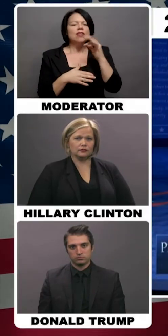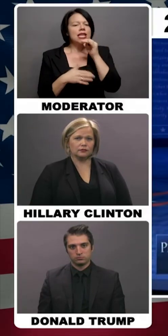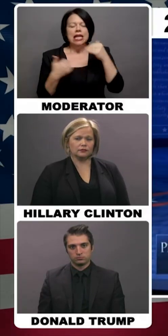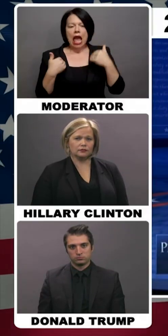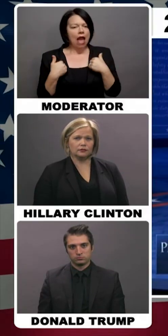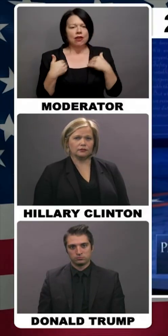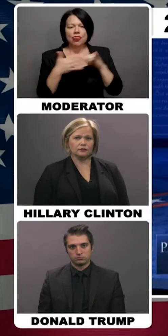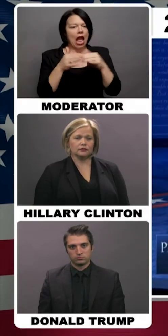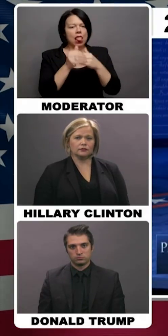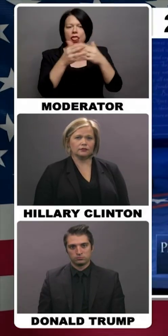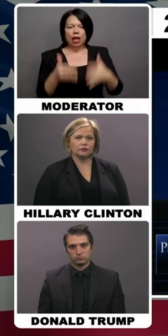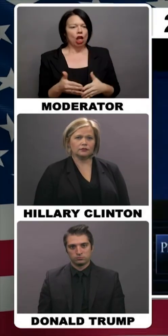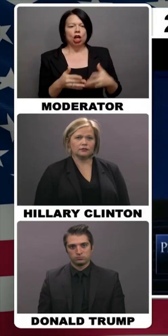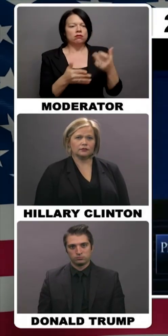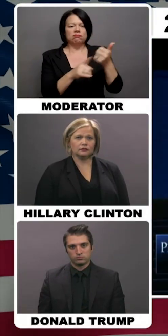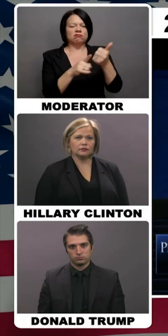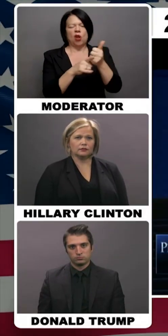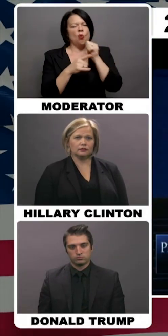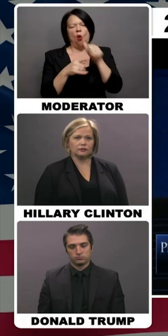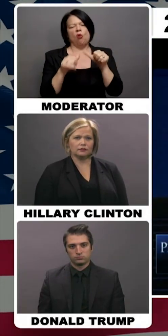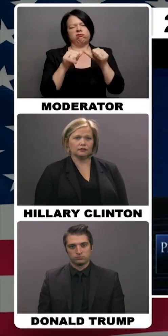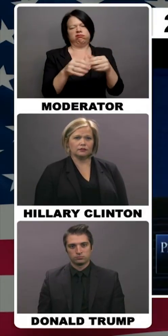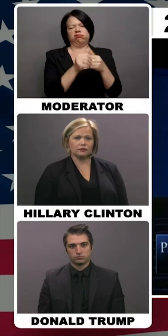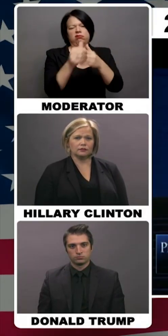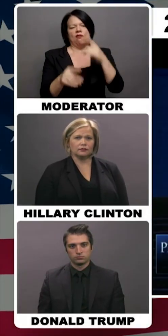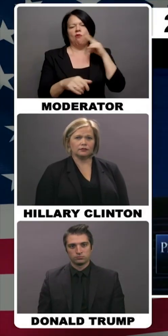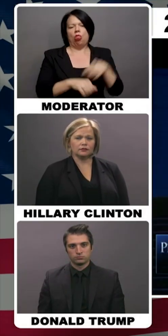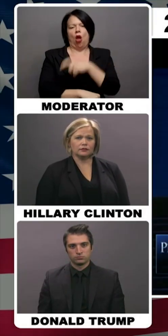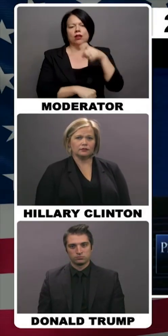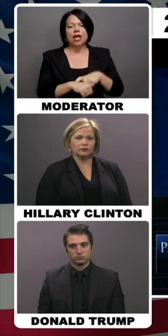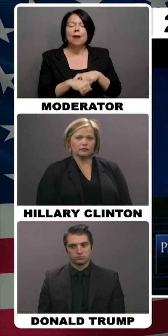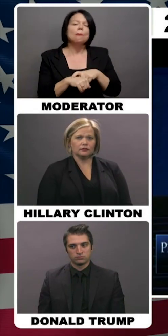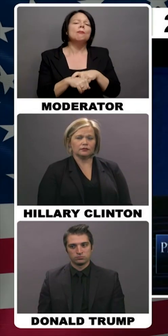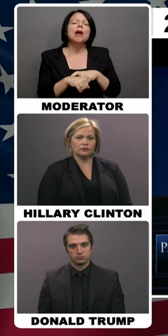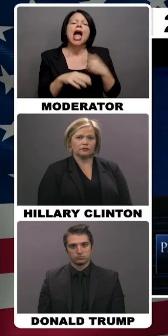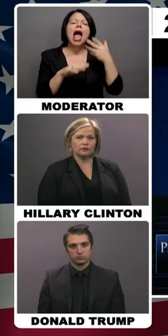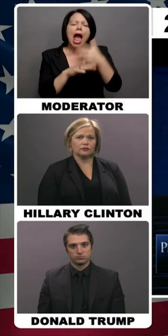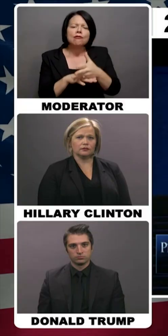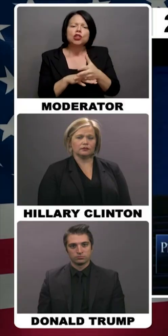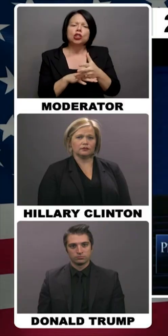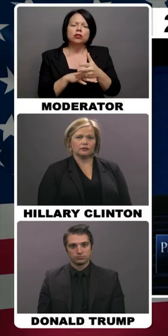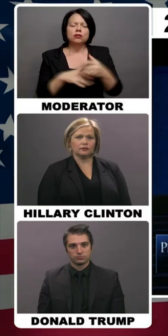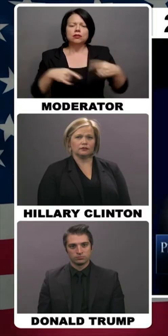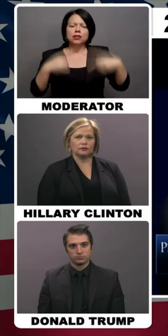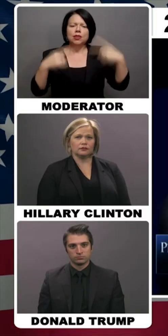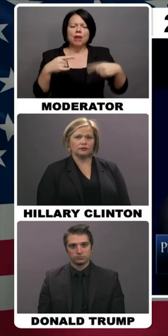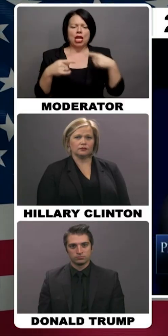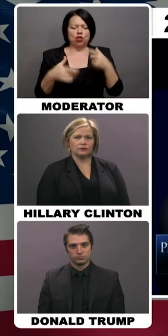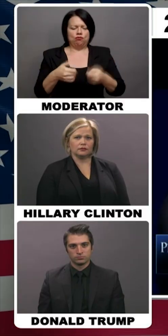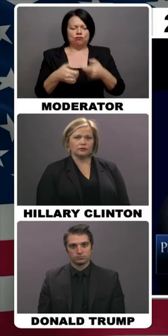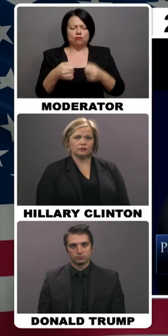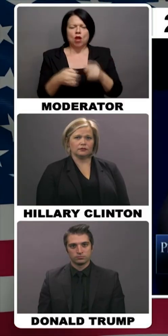or she won't be one for very long. In the days after the first debate, you sent out a series of tweets from 3:00 AM to 5:00 AM including one